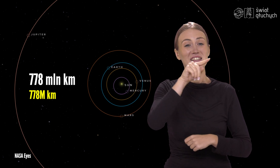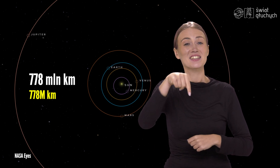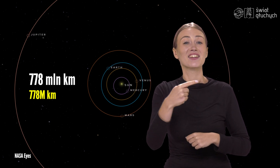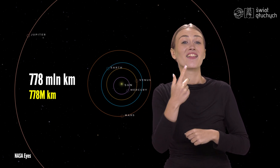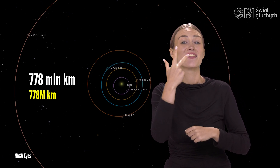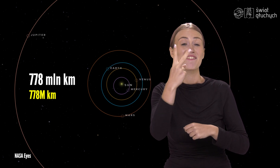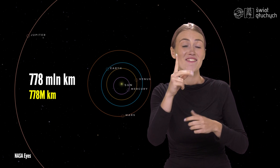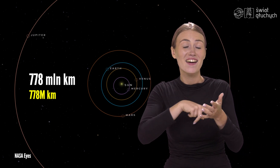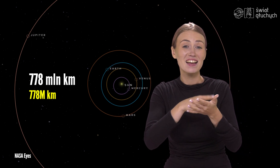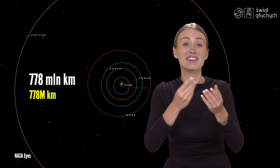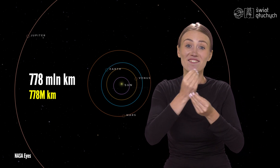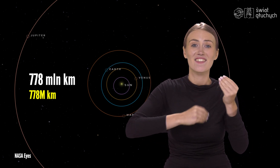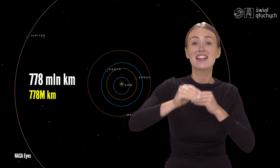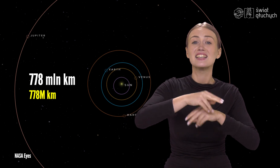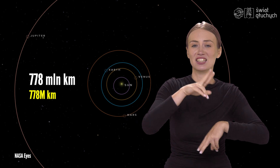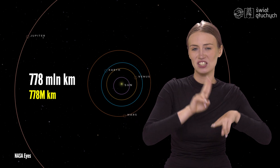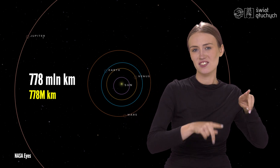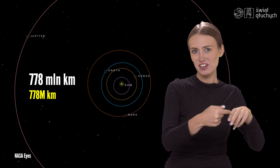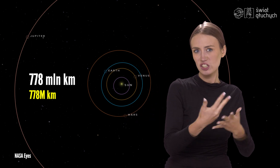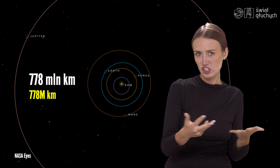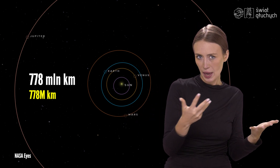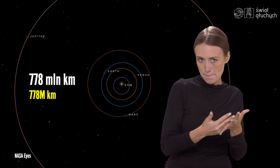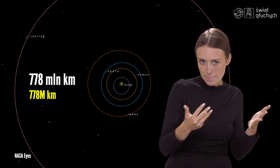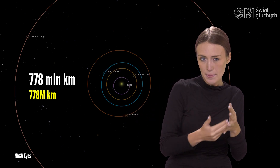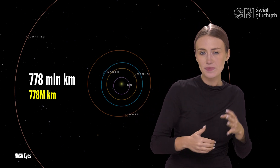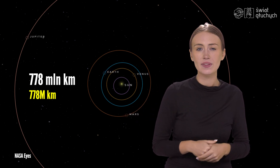5.2 times farther than the Earth–Sun distance.